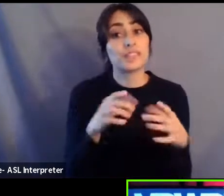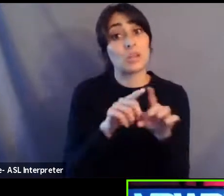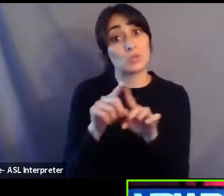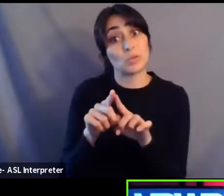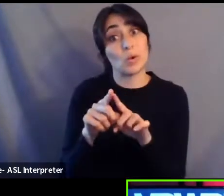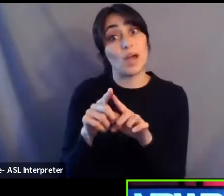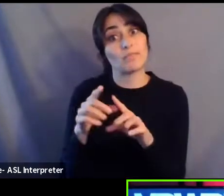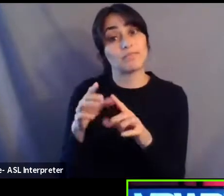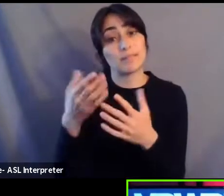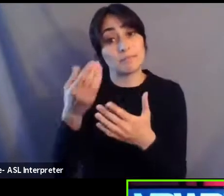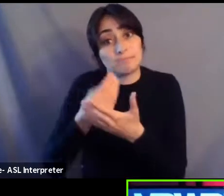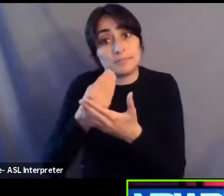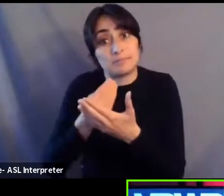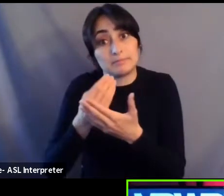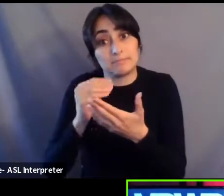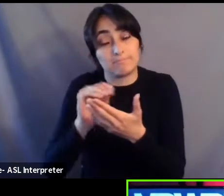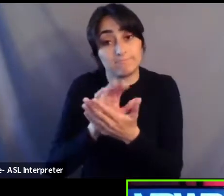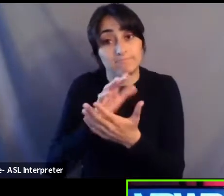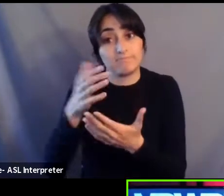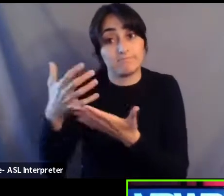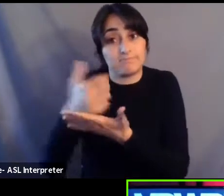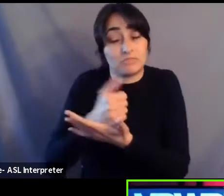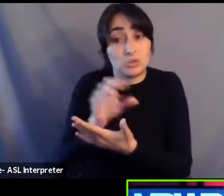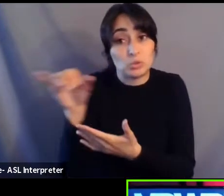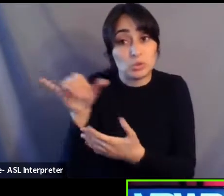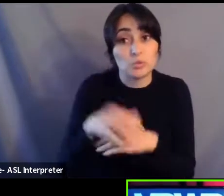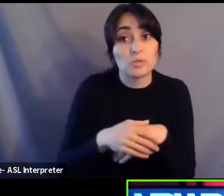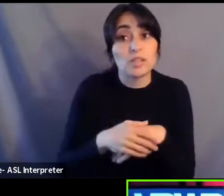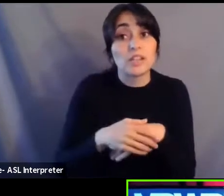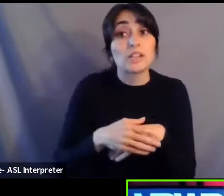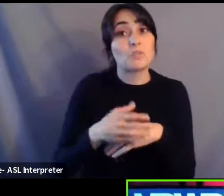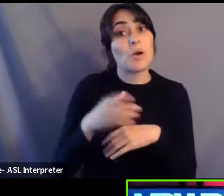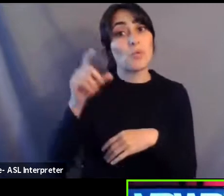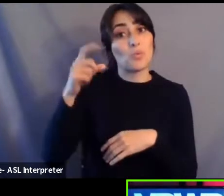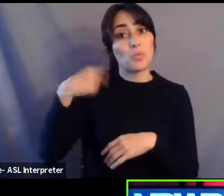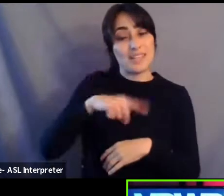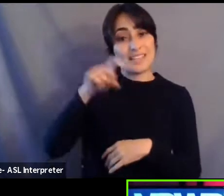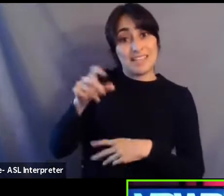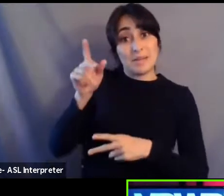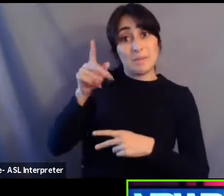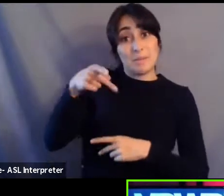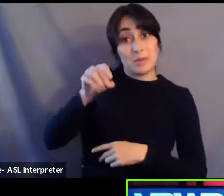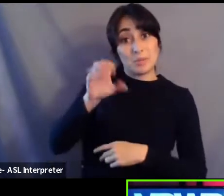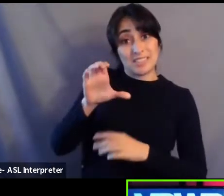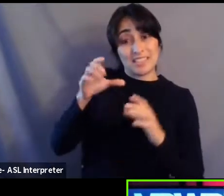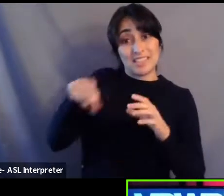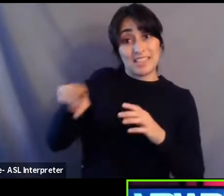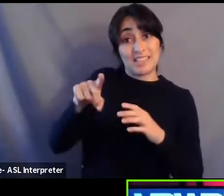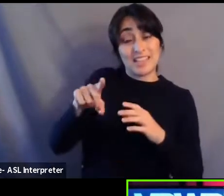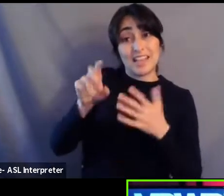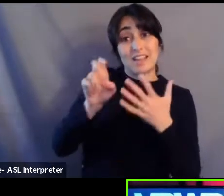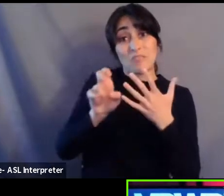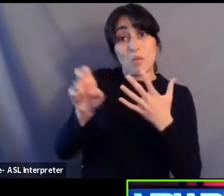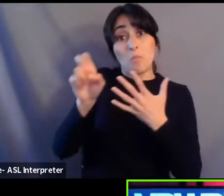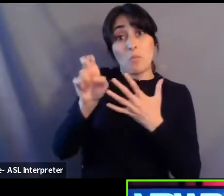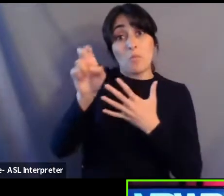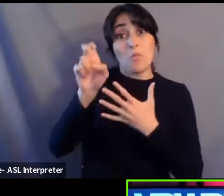Until we get people of color in positions of actual power and not just put into organizations.